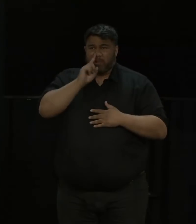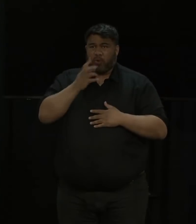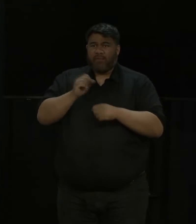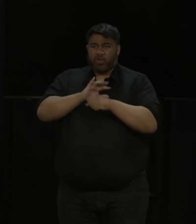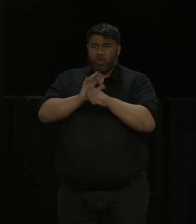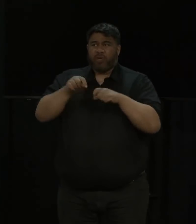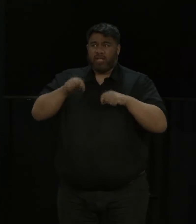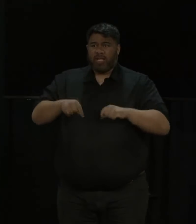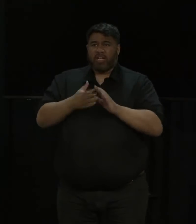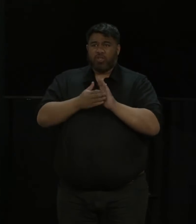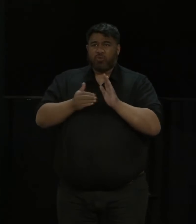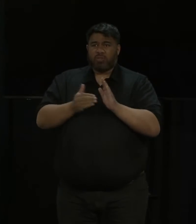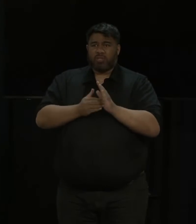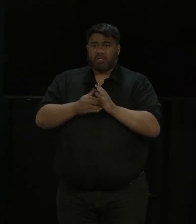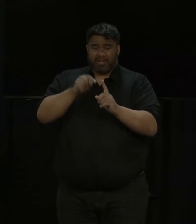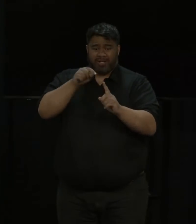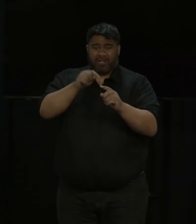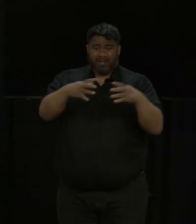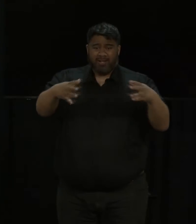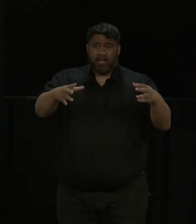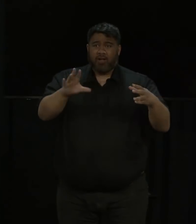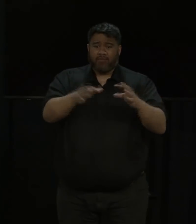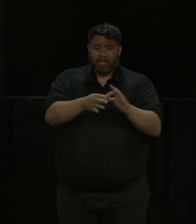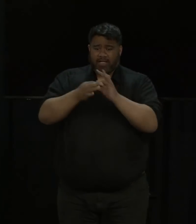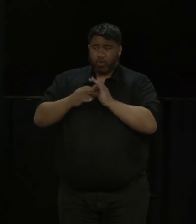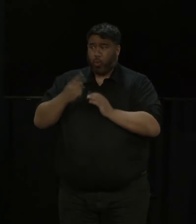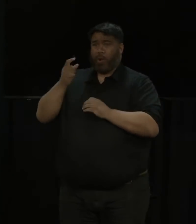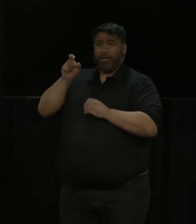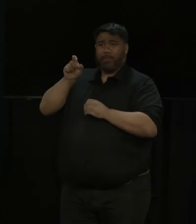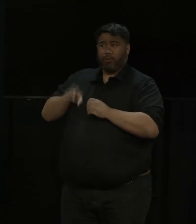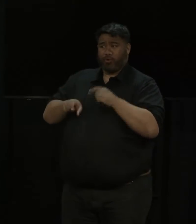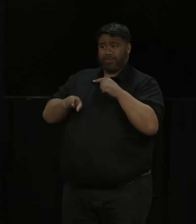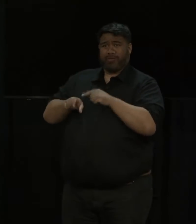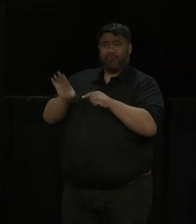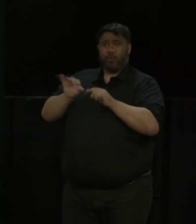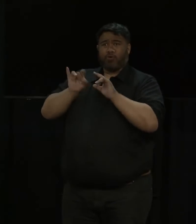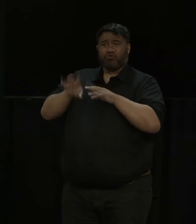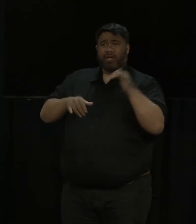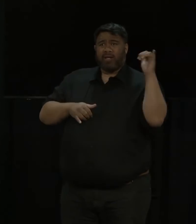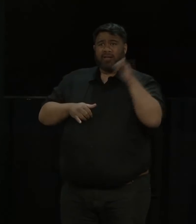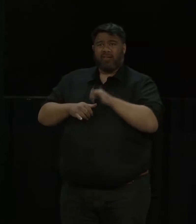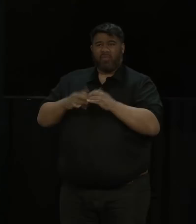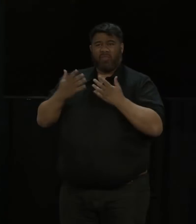For example, our current outbreak which is now over 7000 cases stems from a single